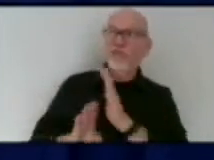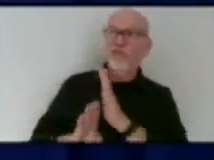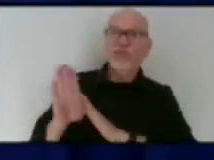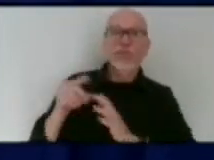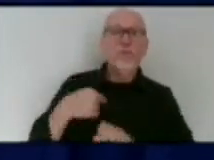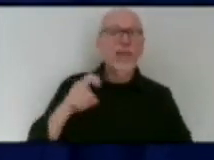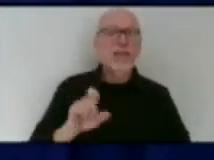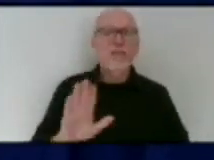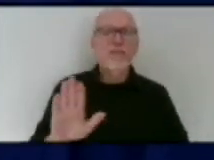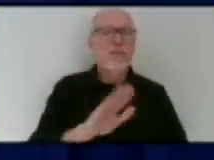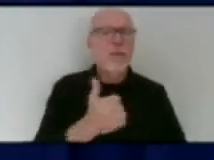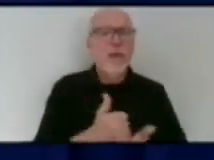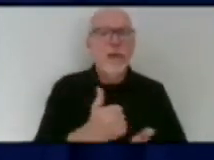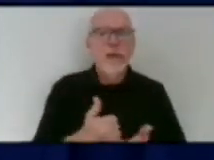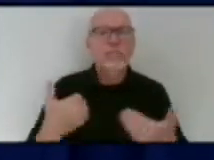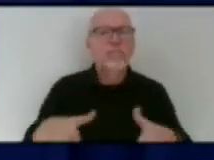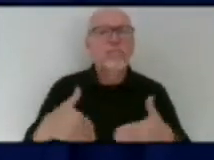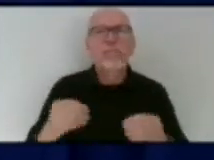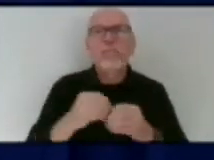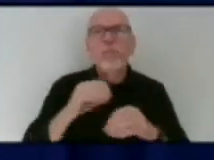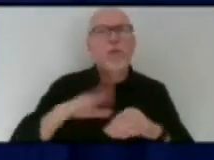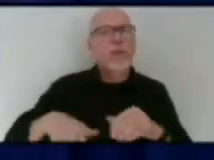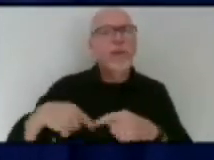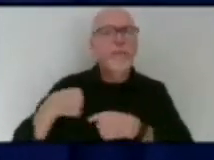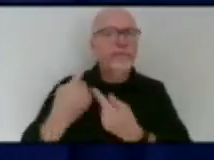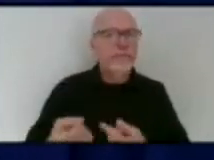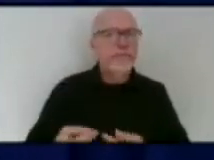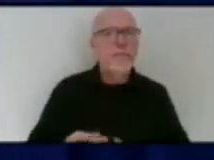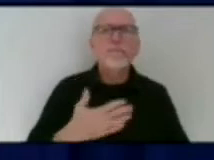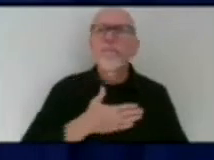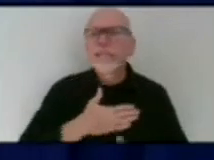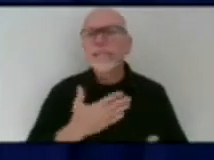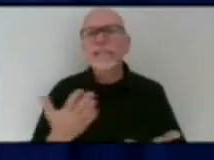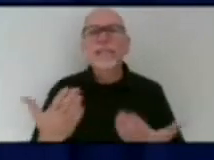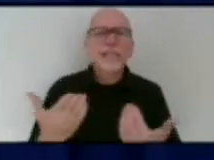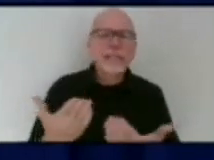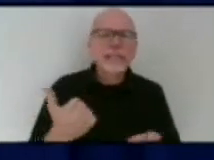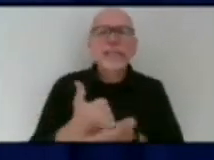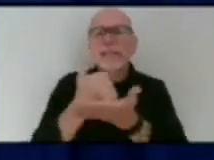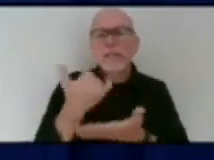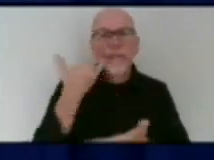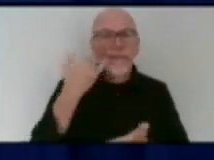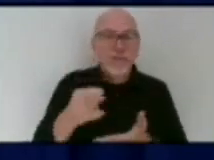than ever. So please step forward, step up if you're able to ensure and help us